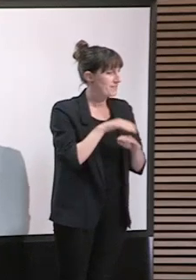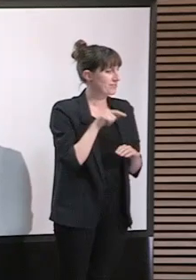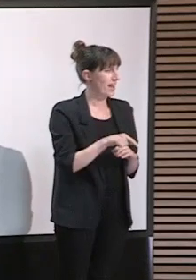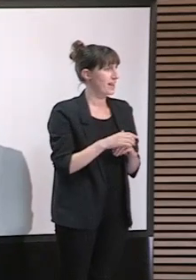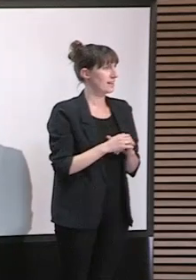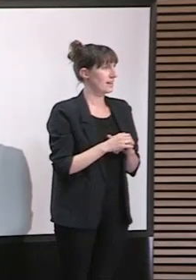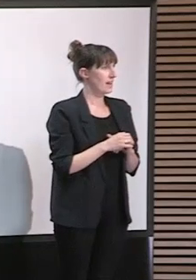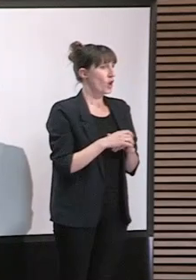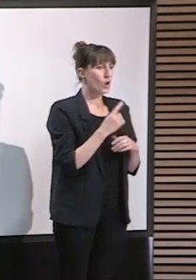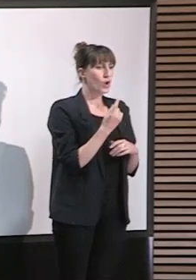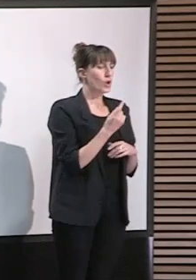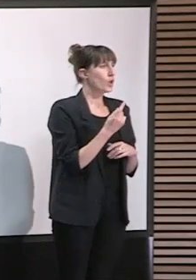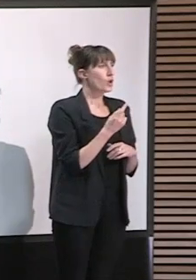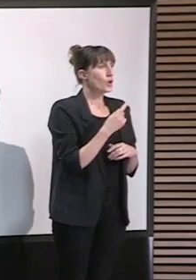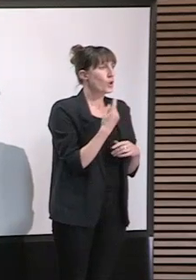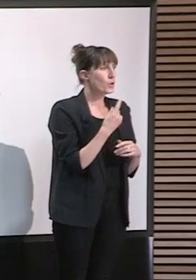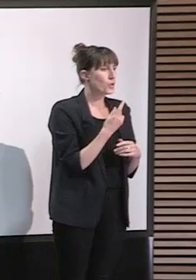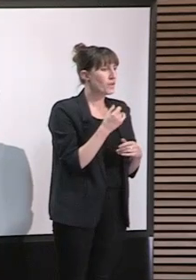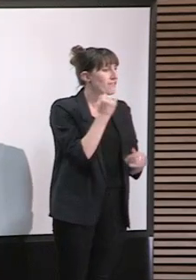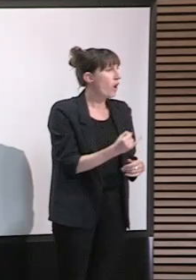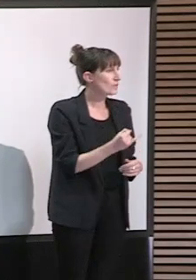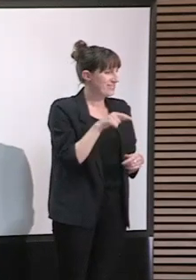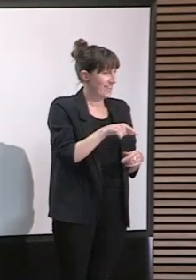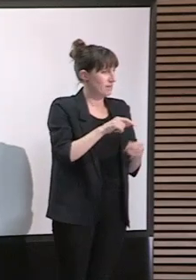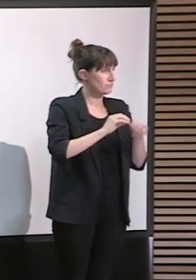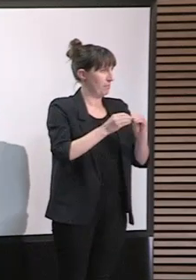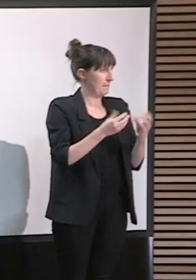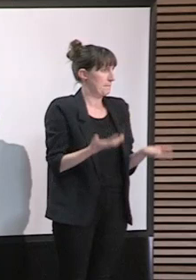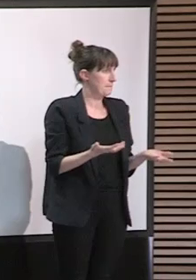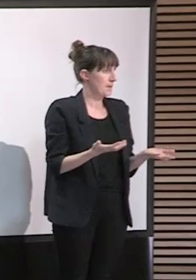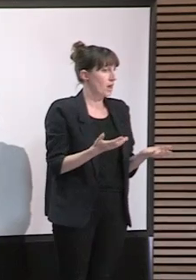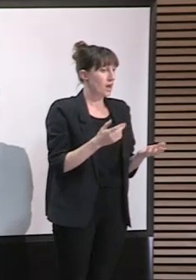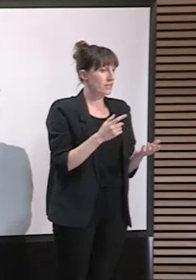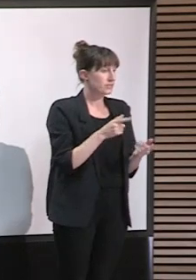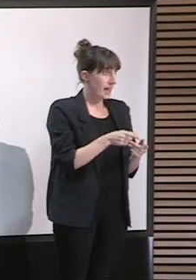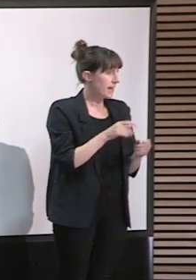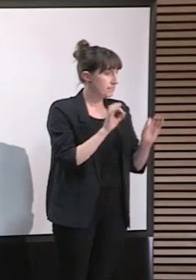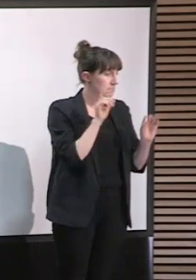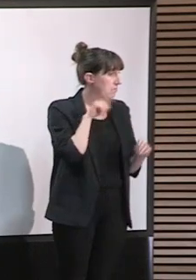Bloomfield said he instructed for day 3 and 12 testing for managed isolation. And it